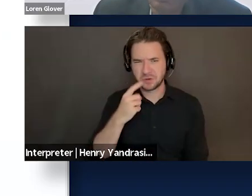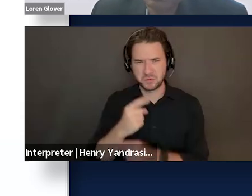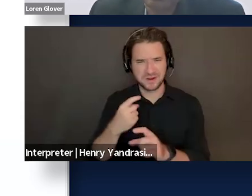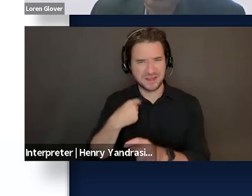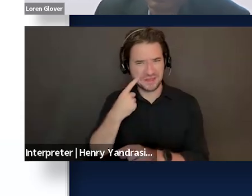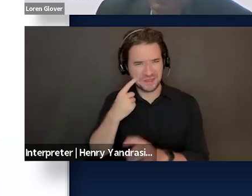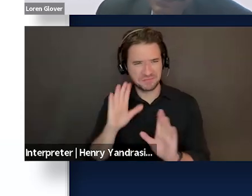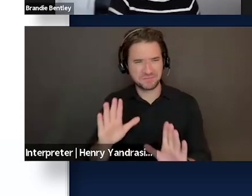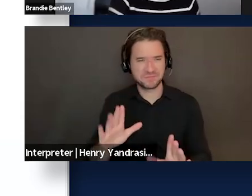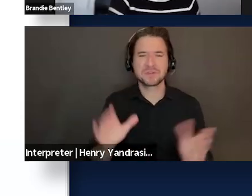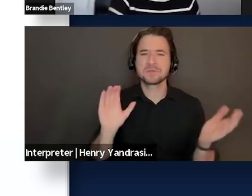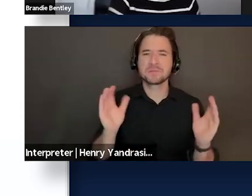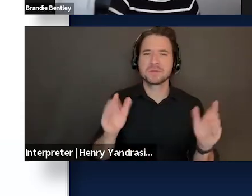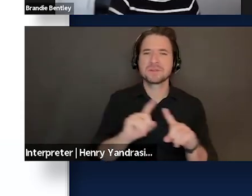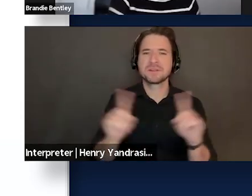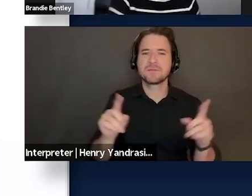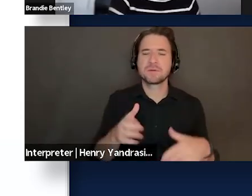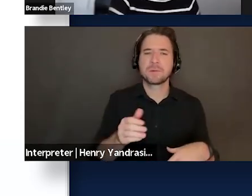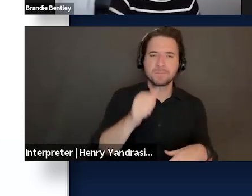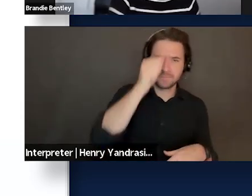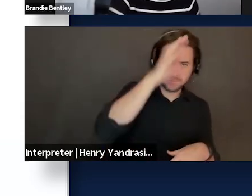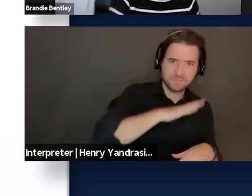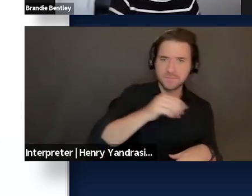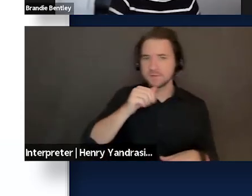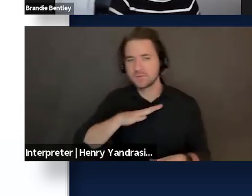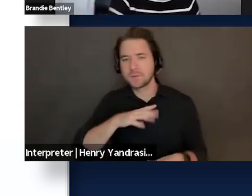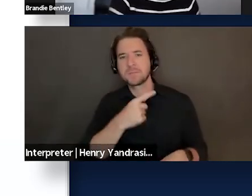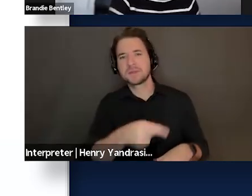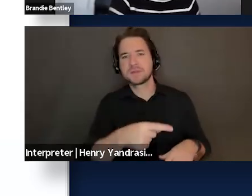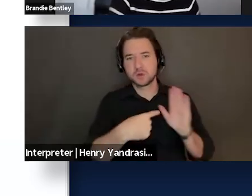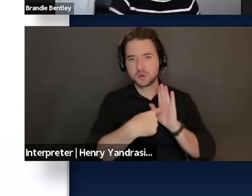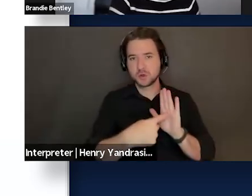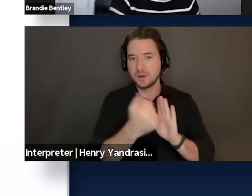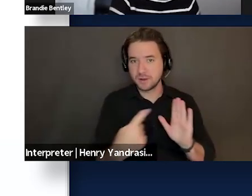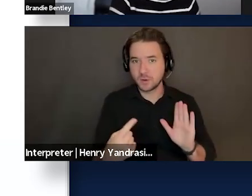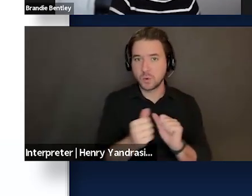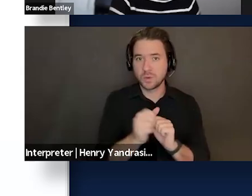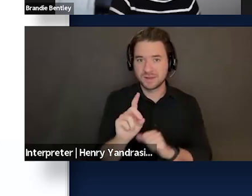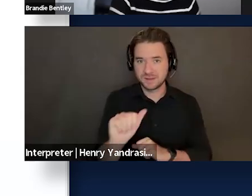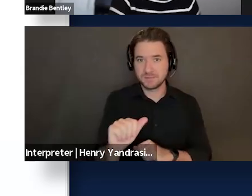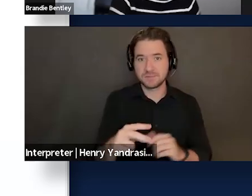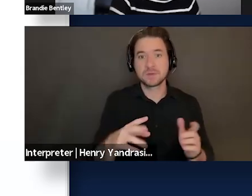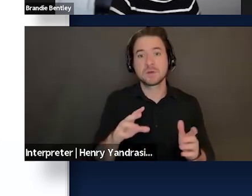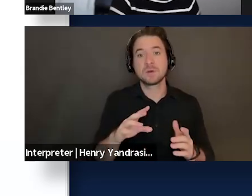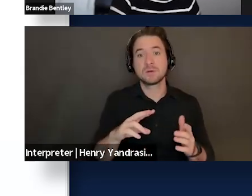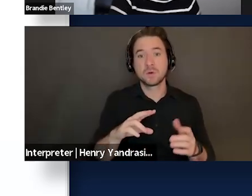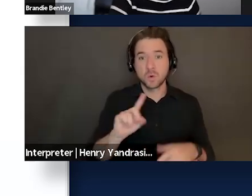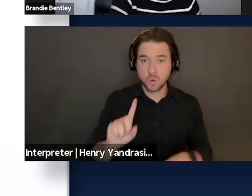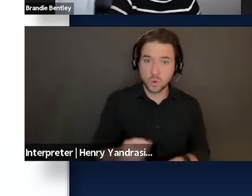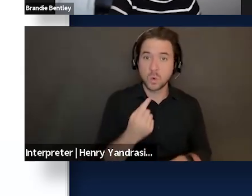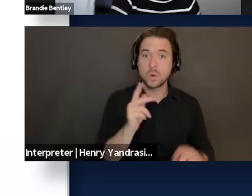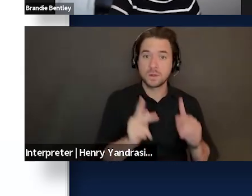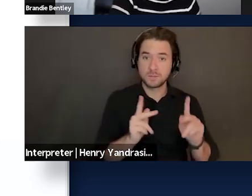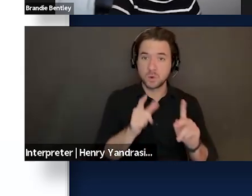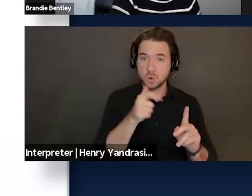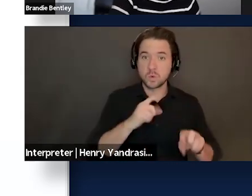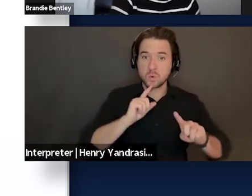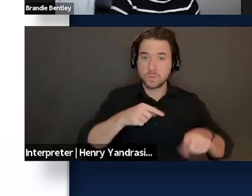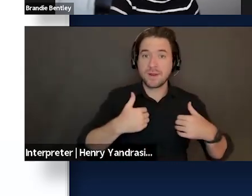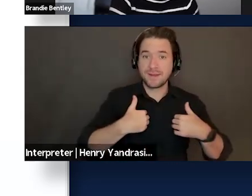Um, across females and males, and this chart shows anybody with a disability, so it's exclusive only to individuals that report having a disability.